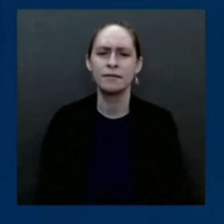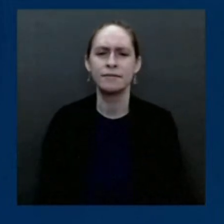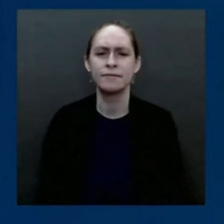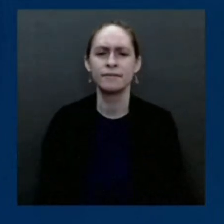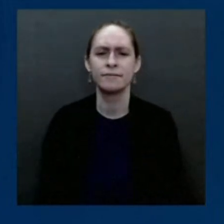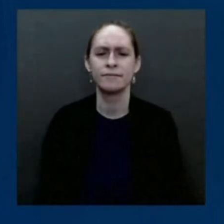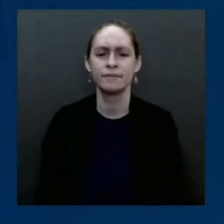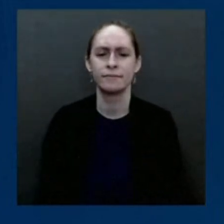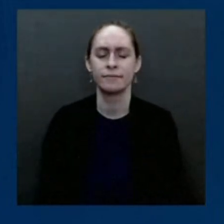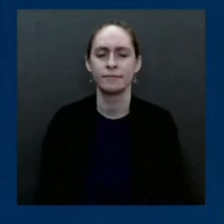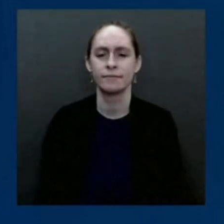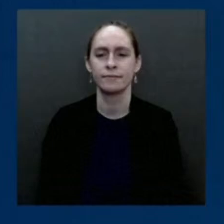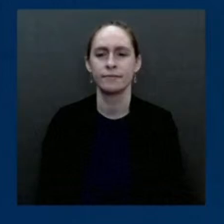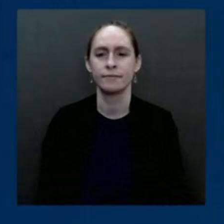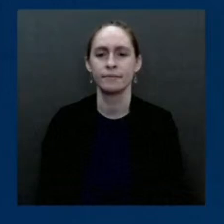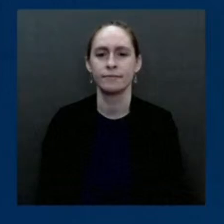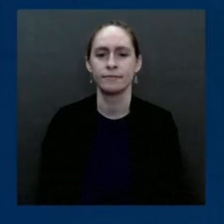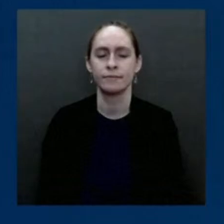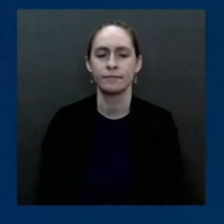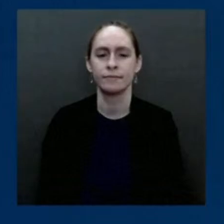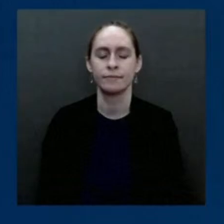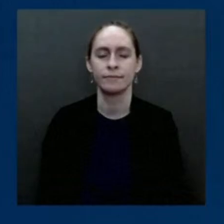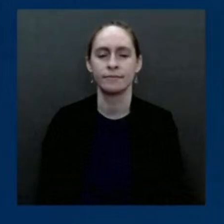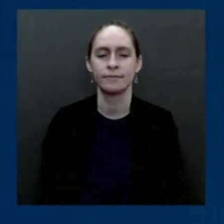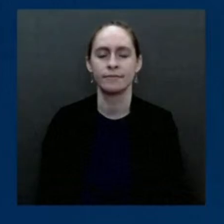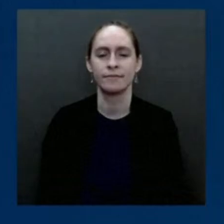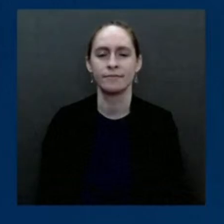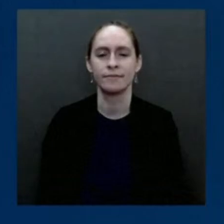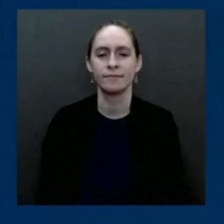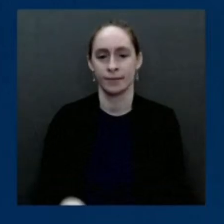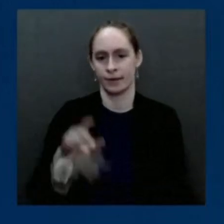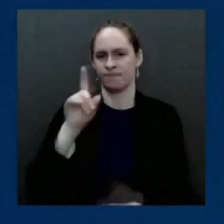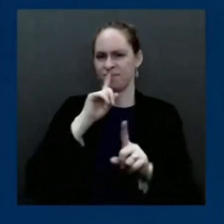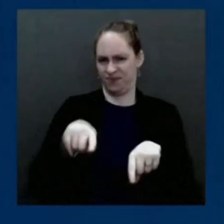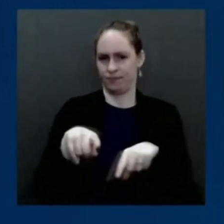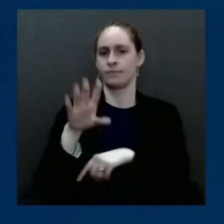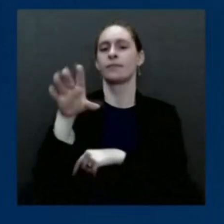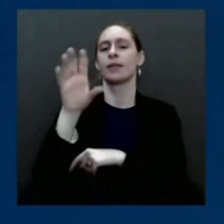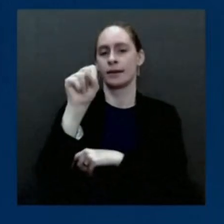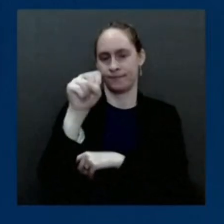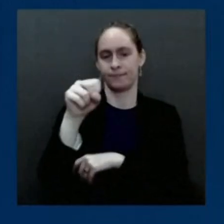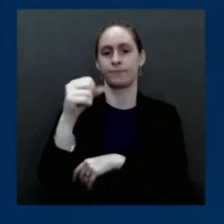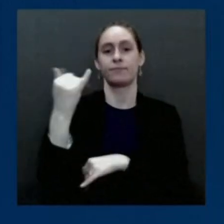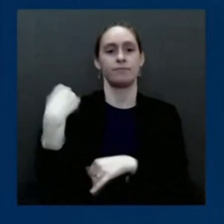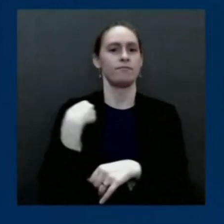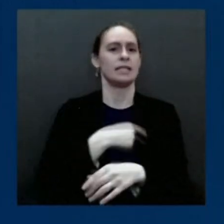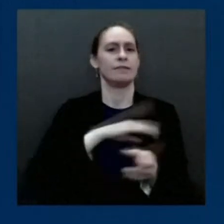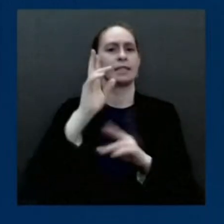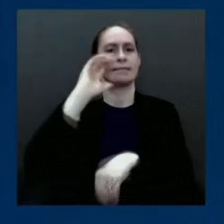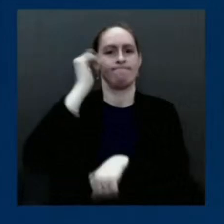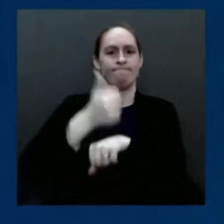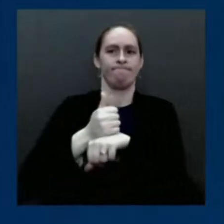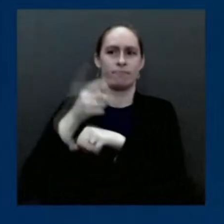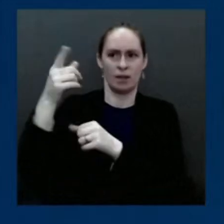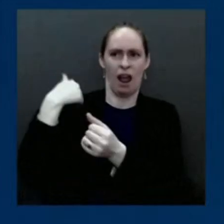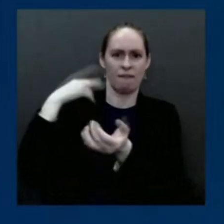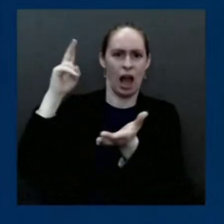BE DISTRIBUTED TO CREA THE DEPARTMENT OF DEFENSE FROM HHS